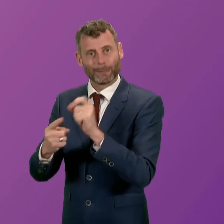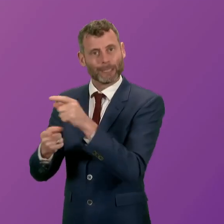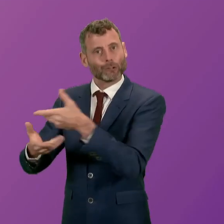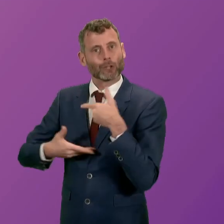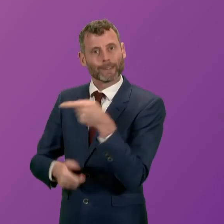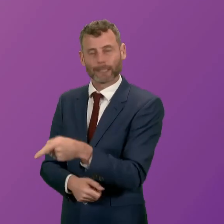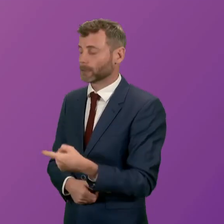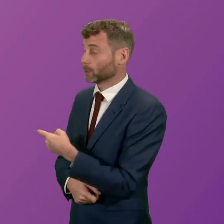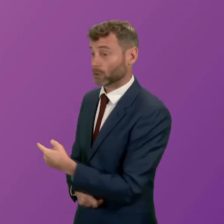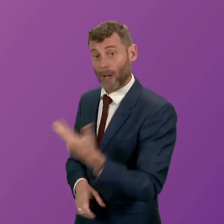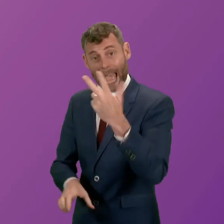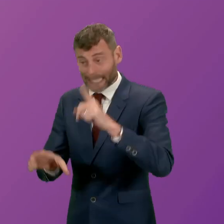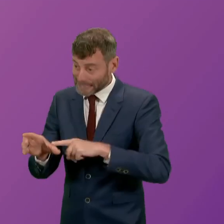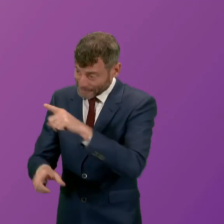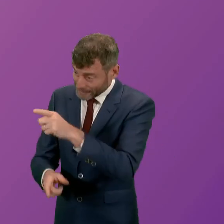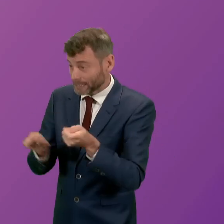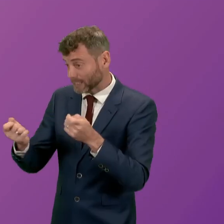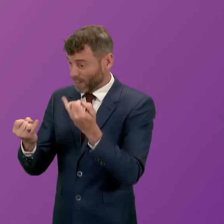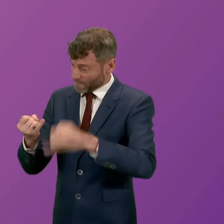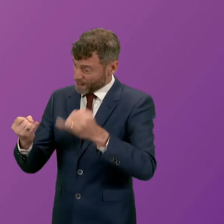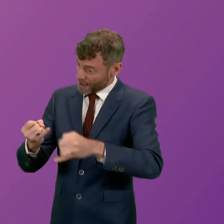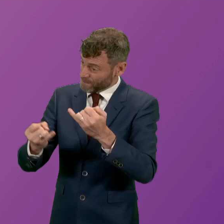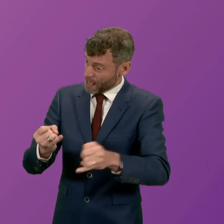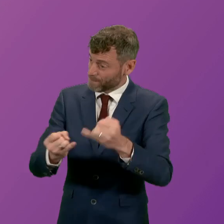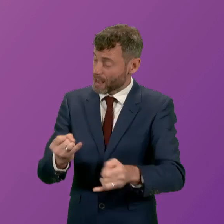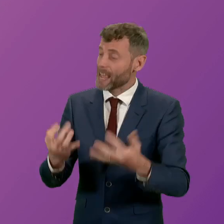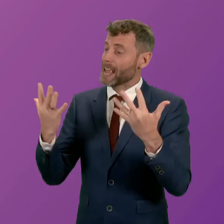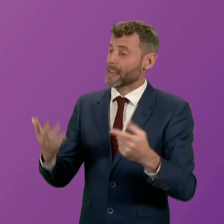After 18 years of failure, John Swinney is now desperately trying to clear up the mess that